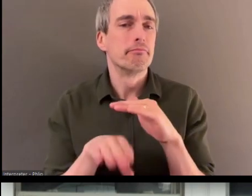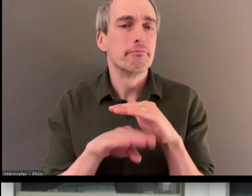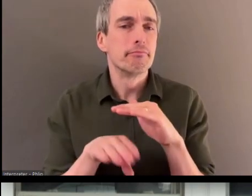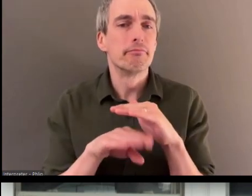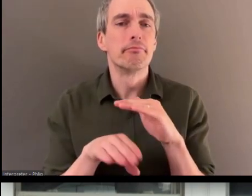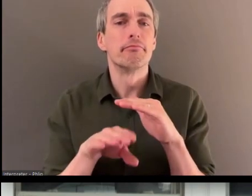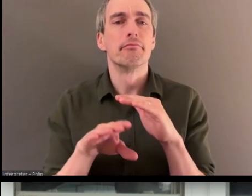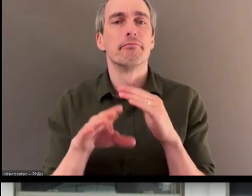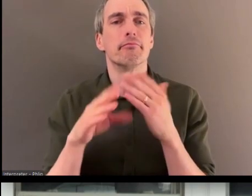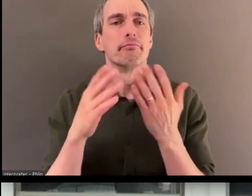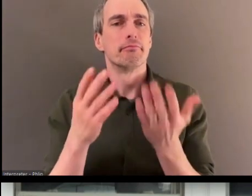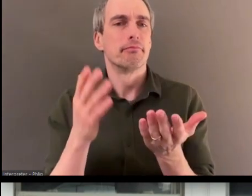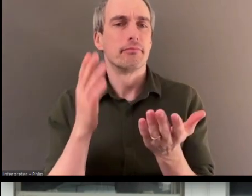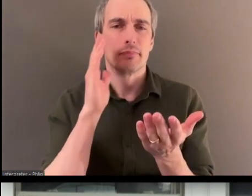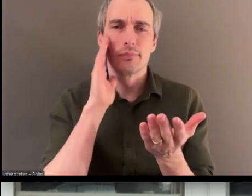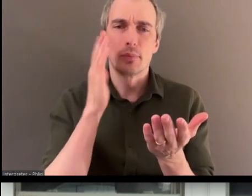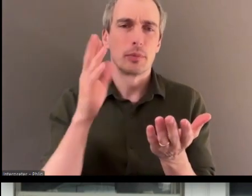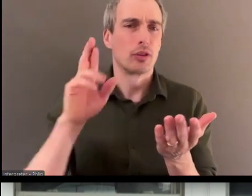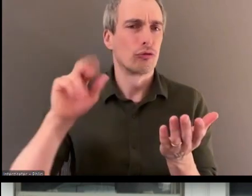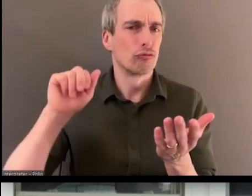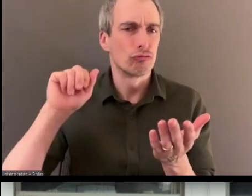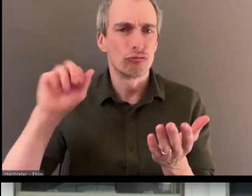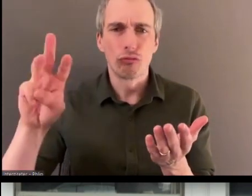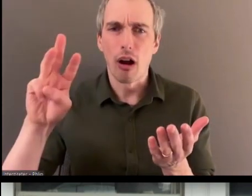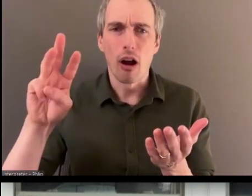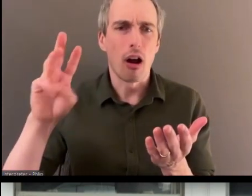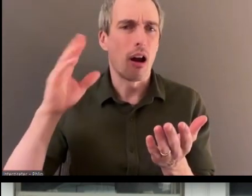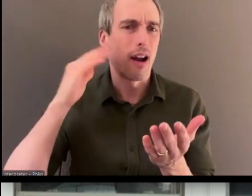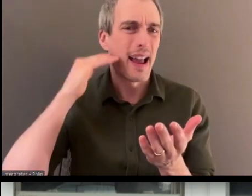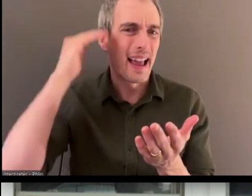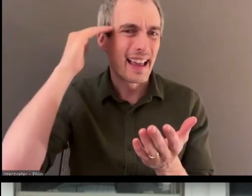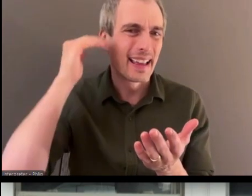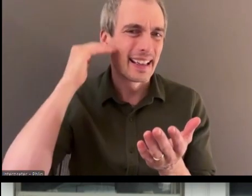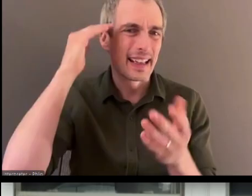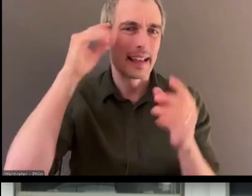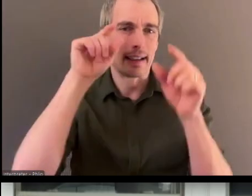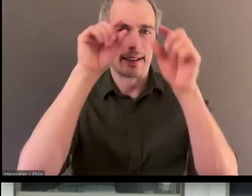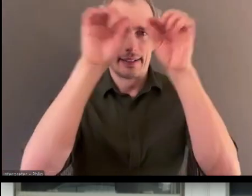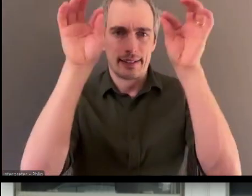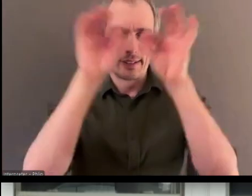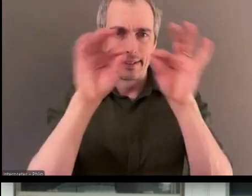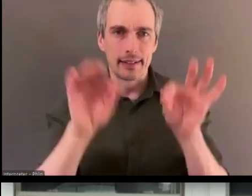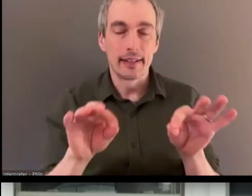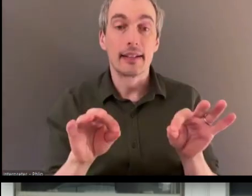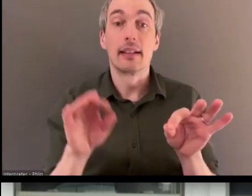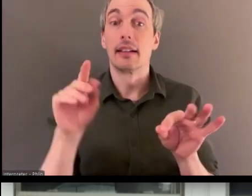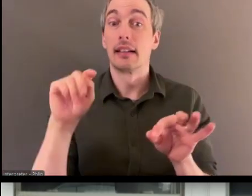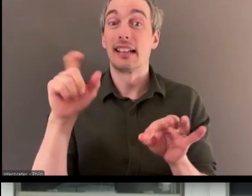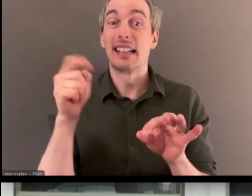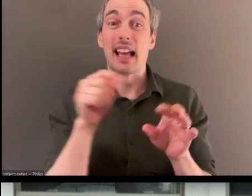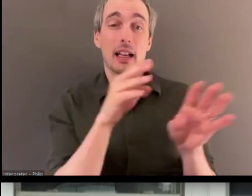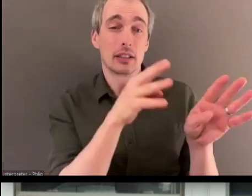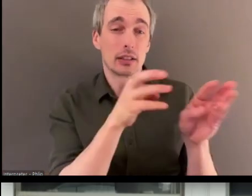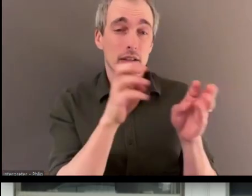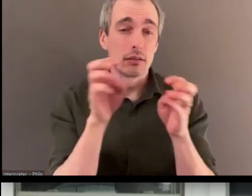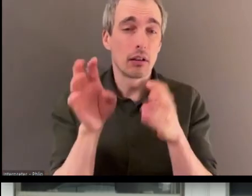It extracts out the text. And there's also some issues with OCR remnants, like an umlaut being detached from